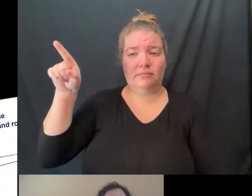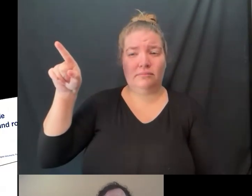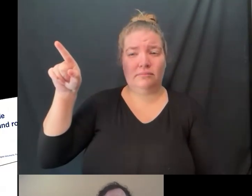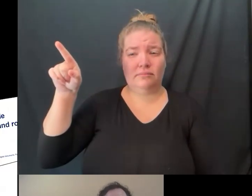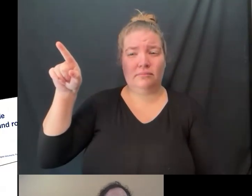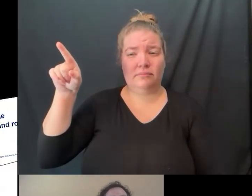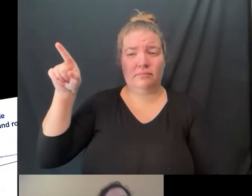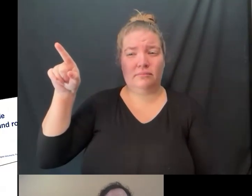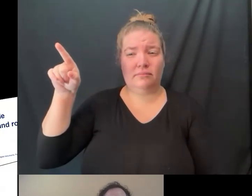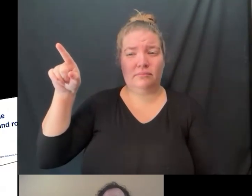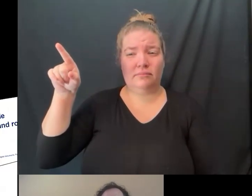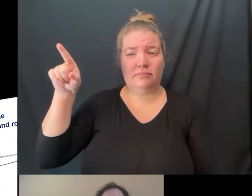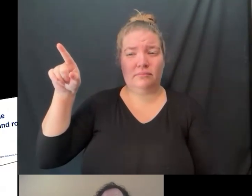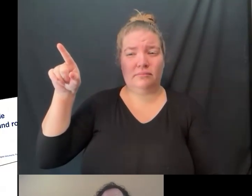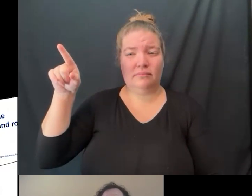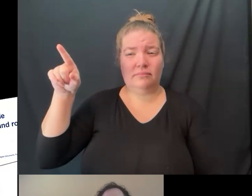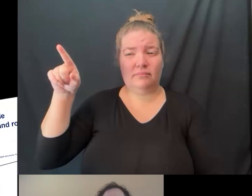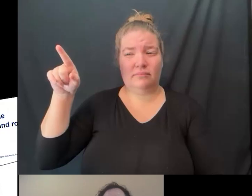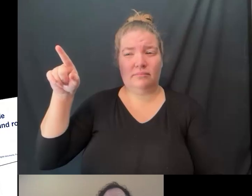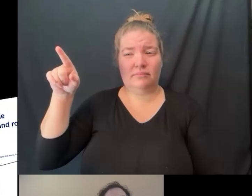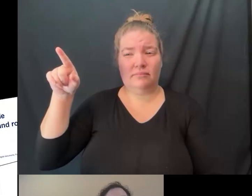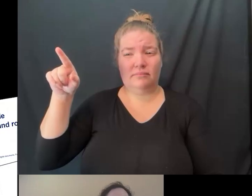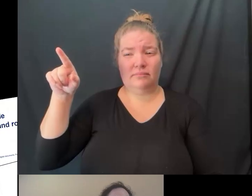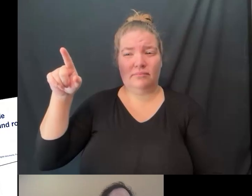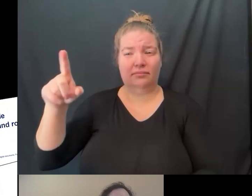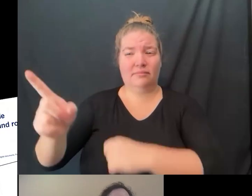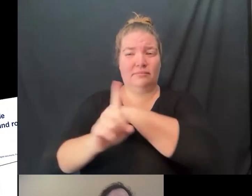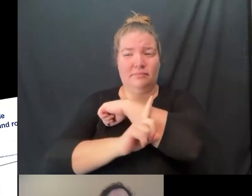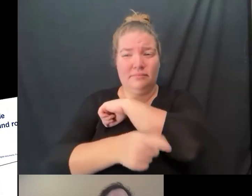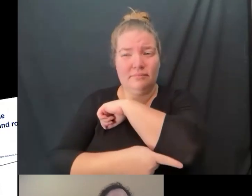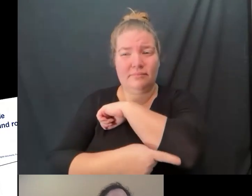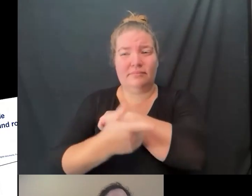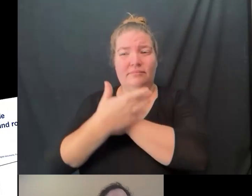playbook is to reduce the ROT. That is, if there was ever a good time